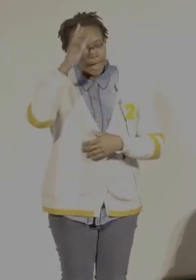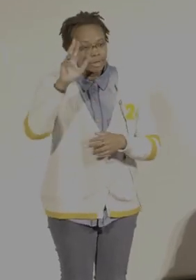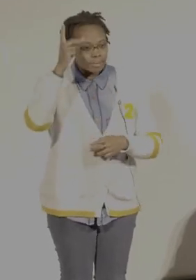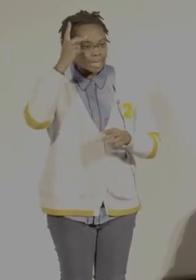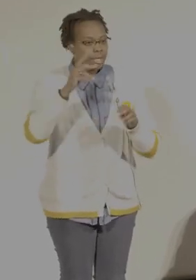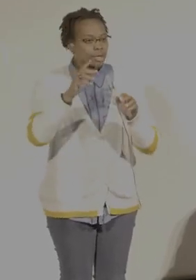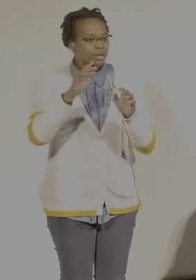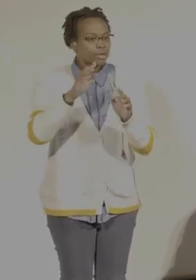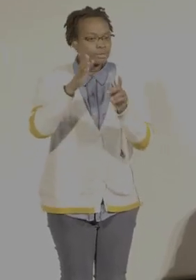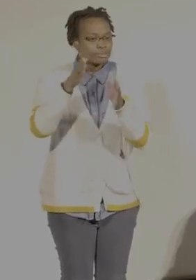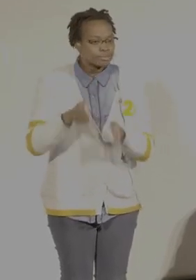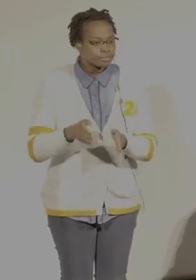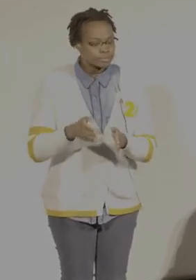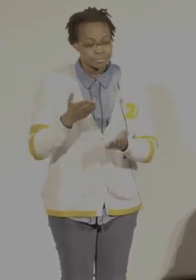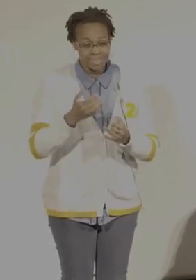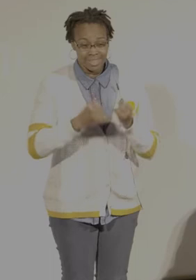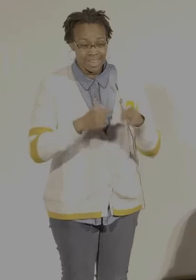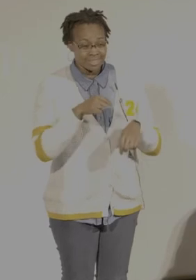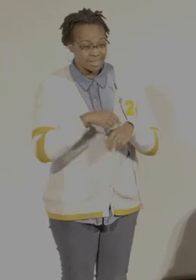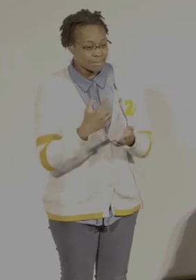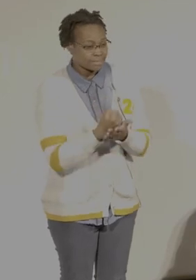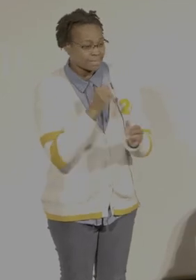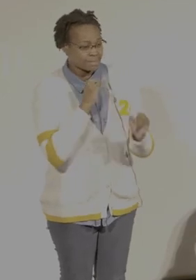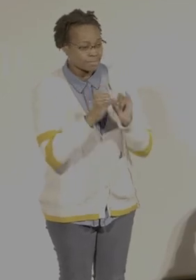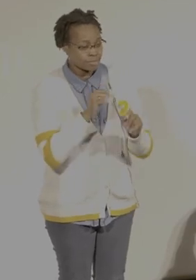It might be the last time that he's interviewed ever.